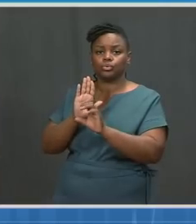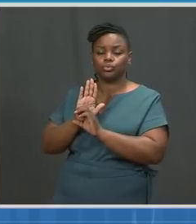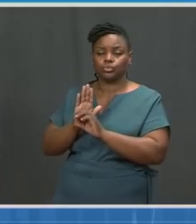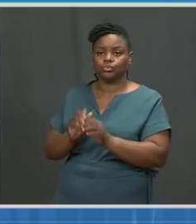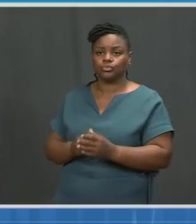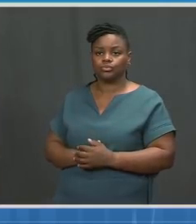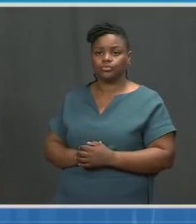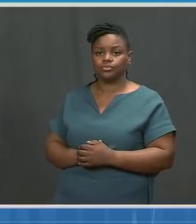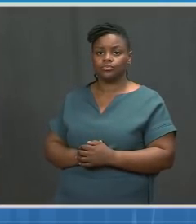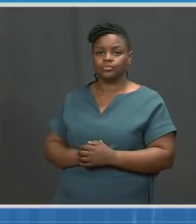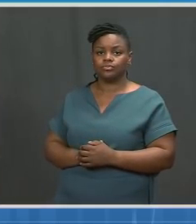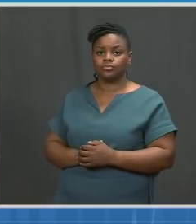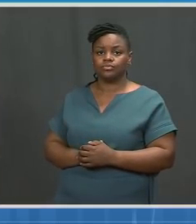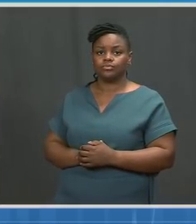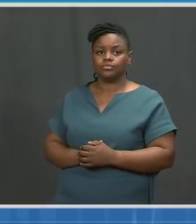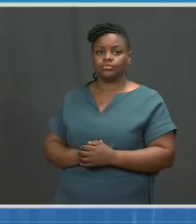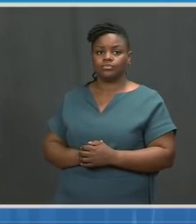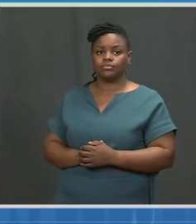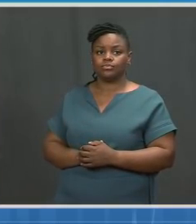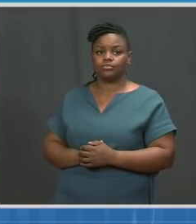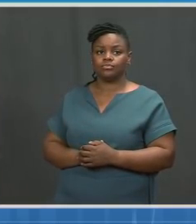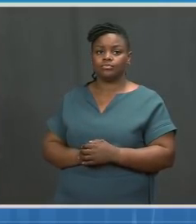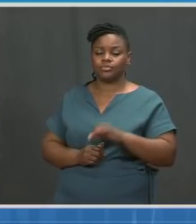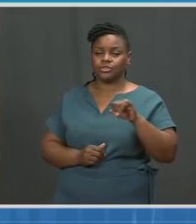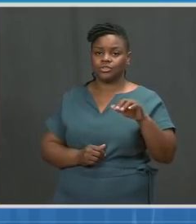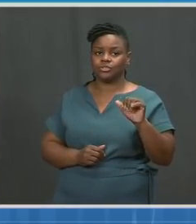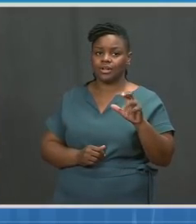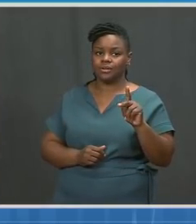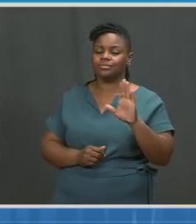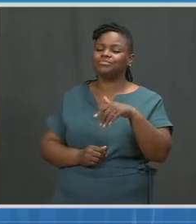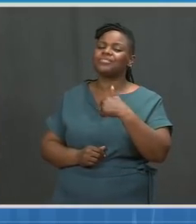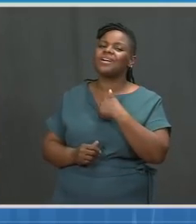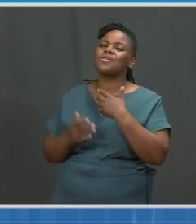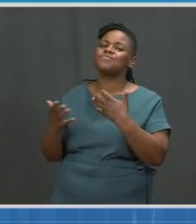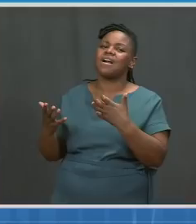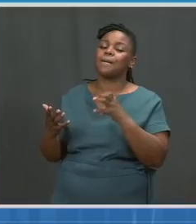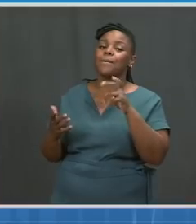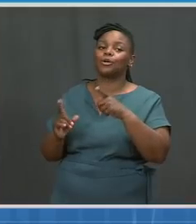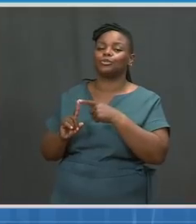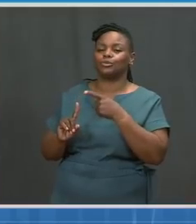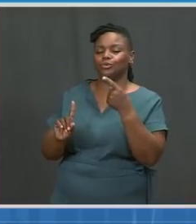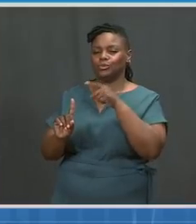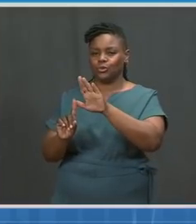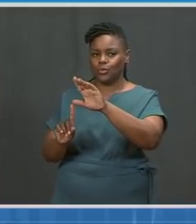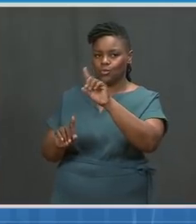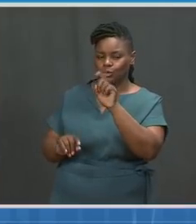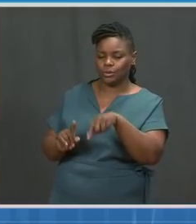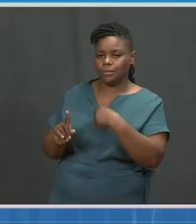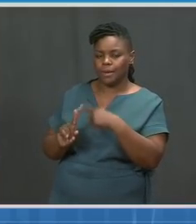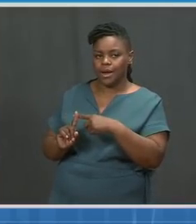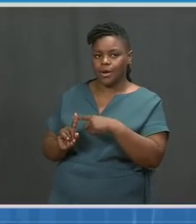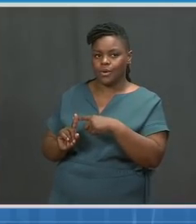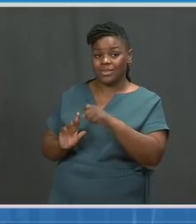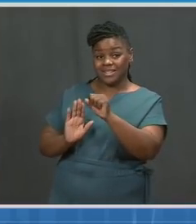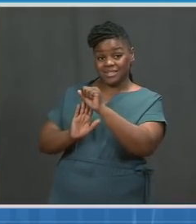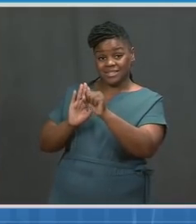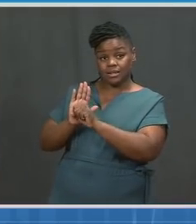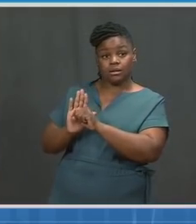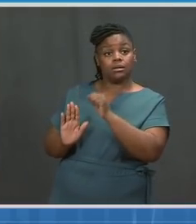The Press: Hi. I'd like to go back to the question about -- for states that do not have, yet, the national rate --